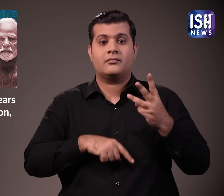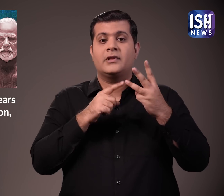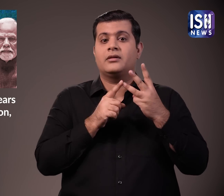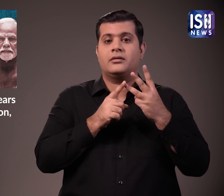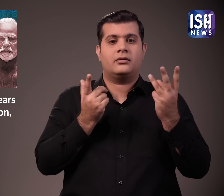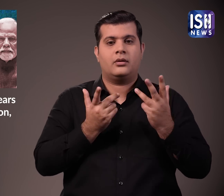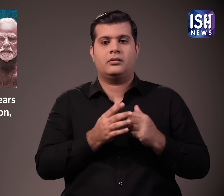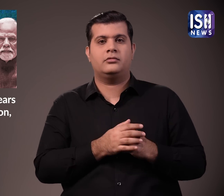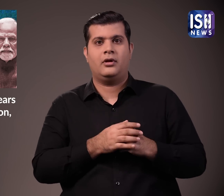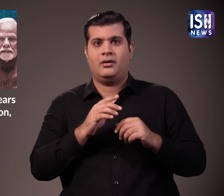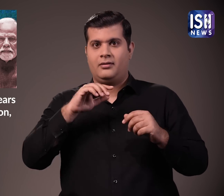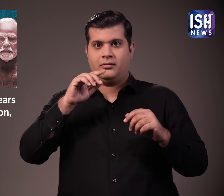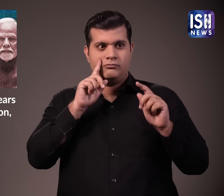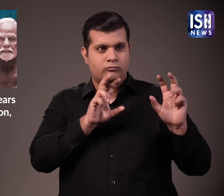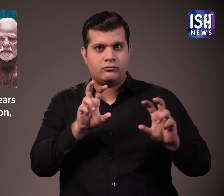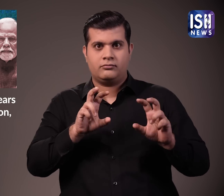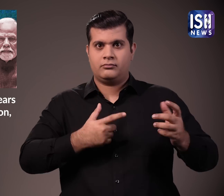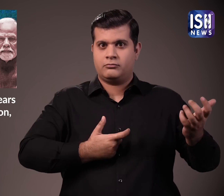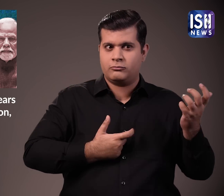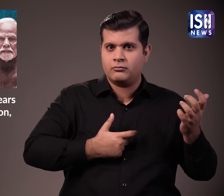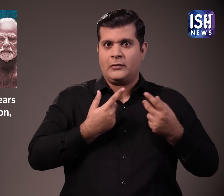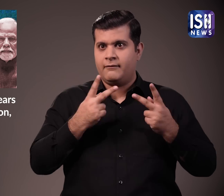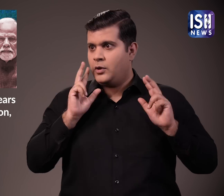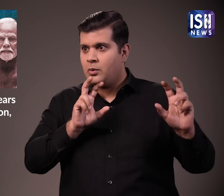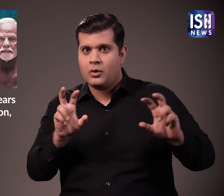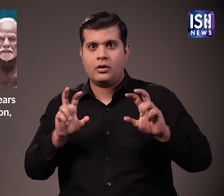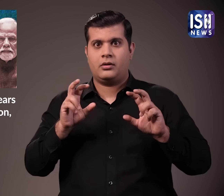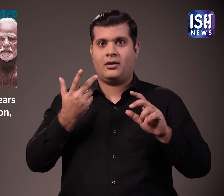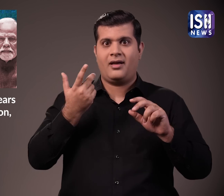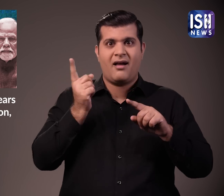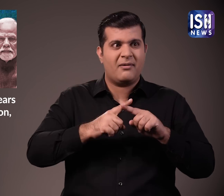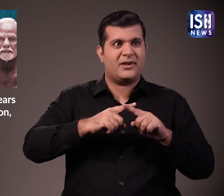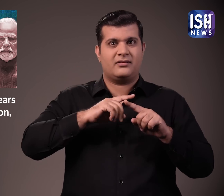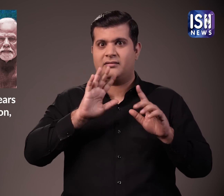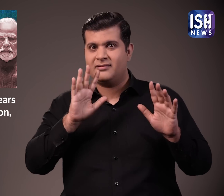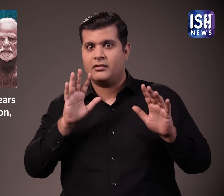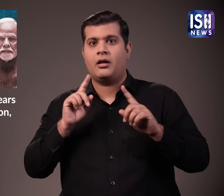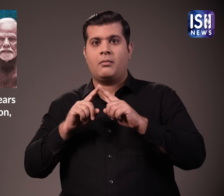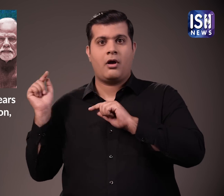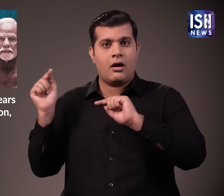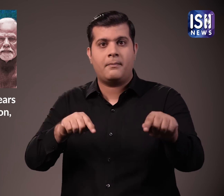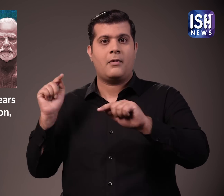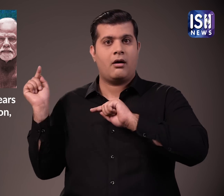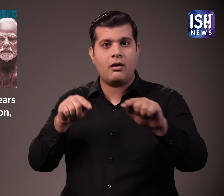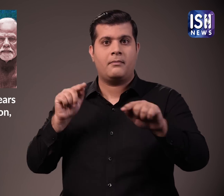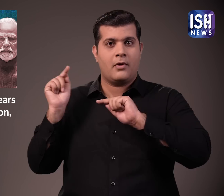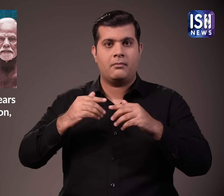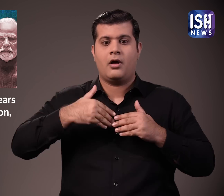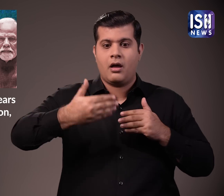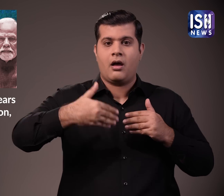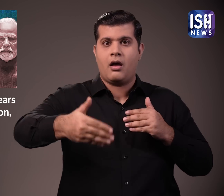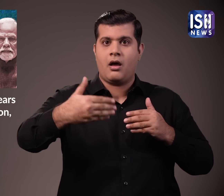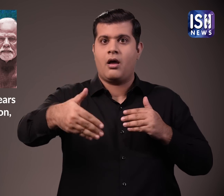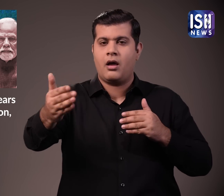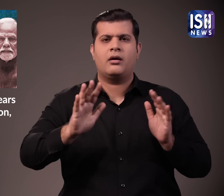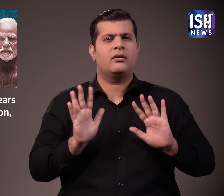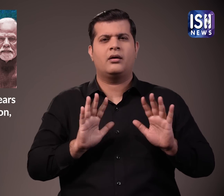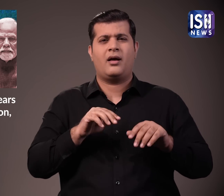3. It reduces the multiple deployments of security forces for various elections.